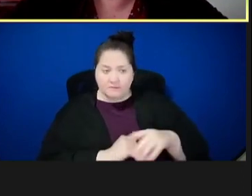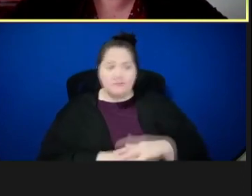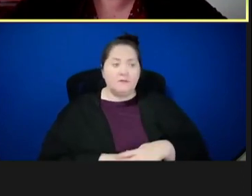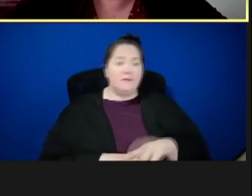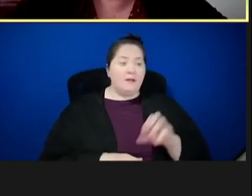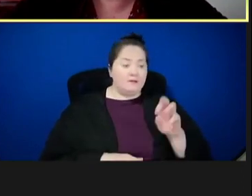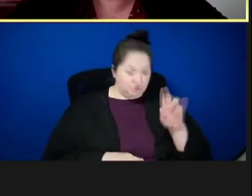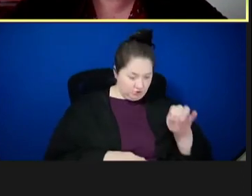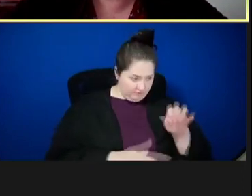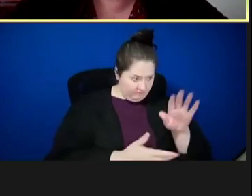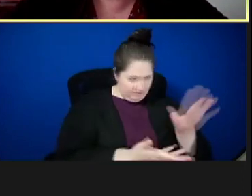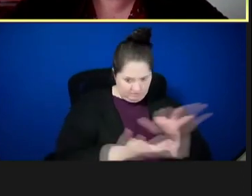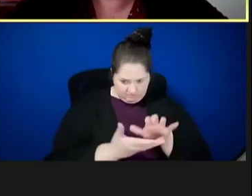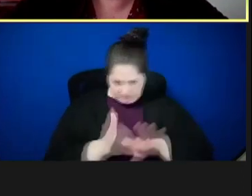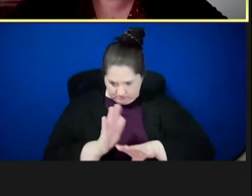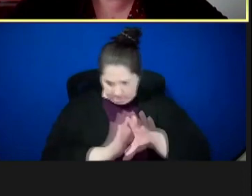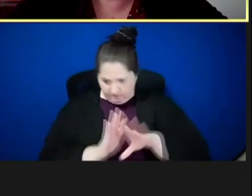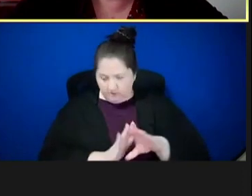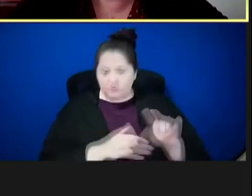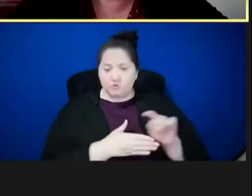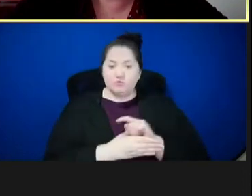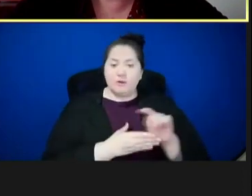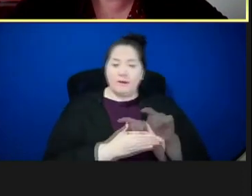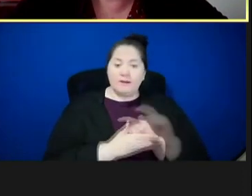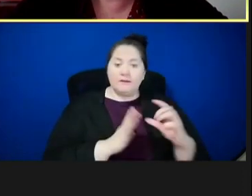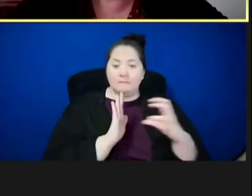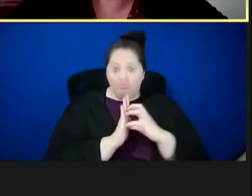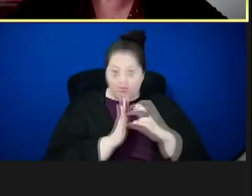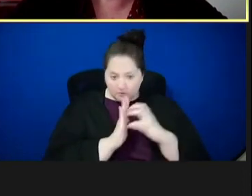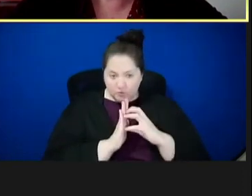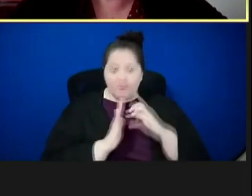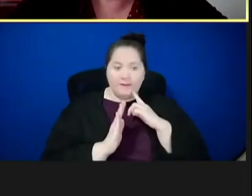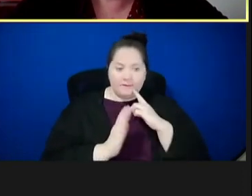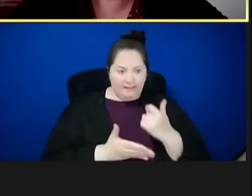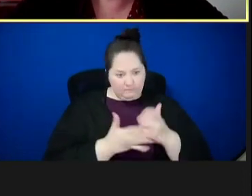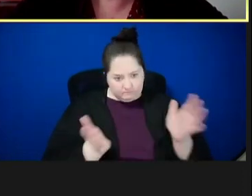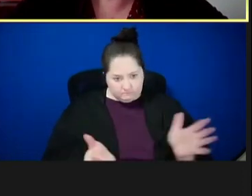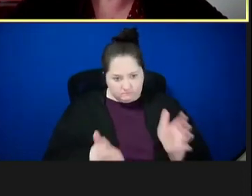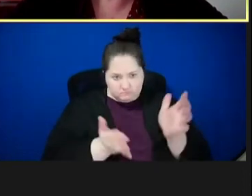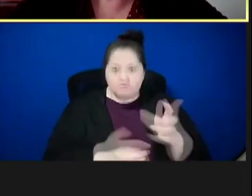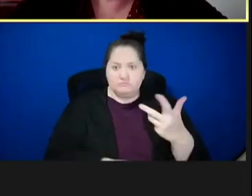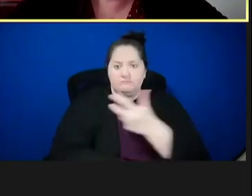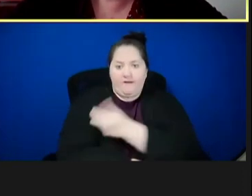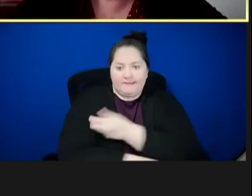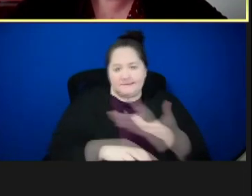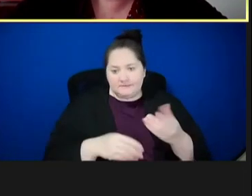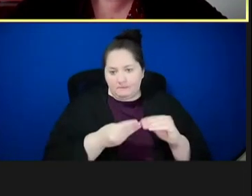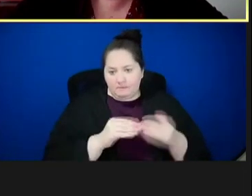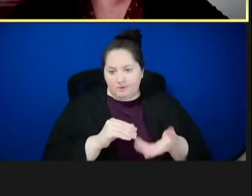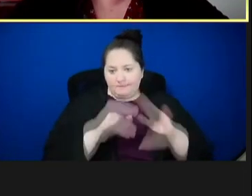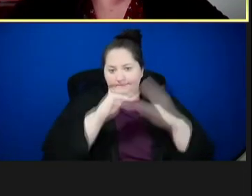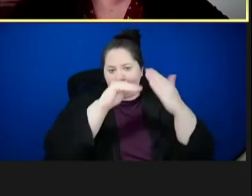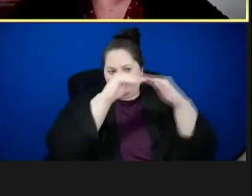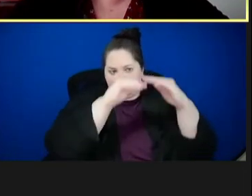module and a distribution plan to encourage vaccine uptake among staff. Next slide.